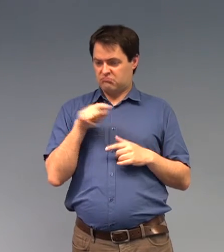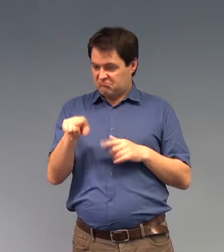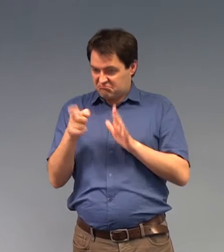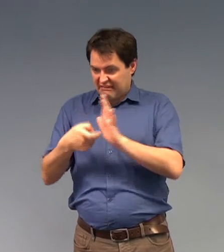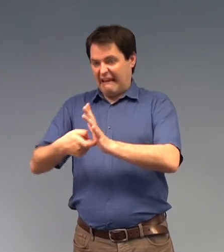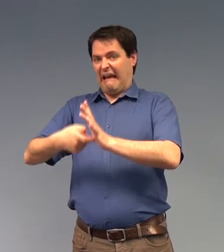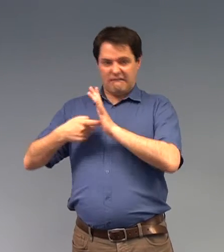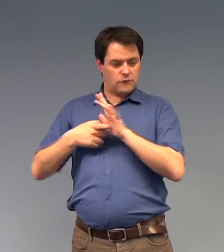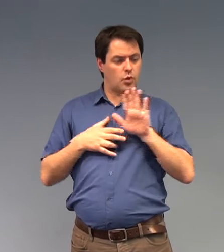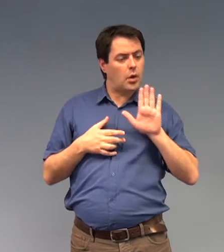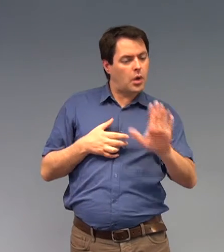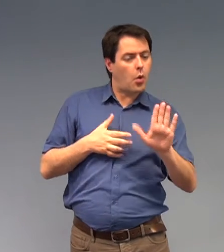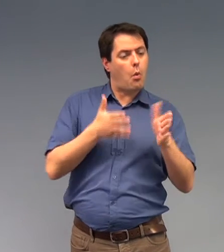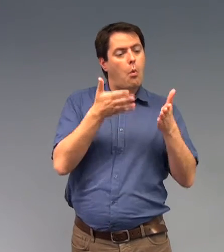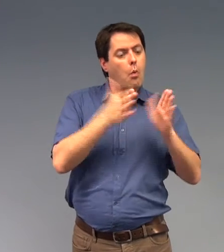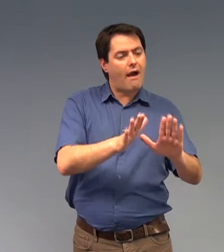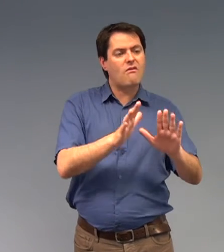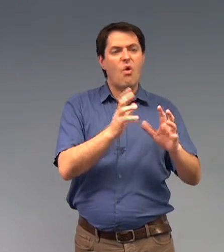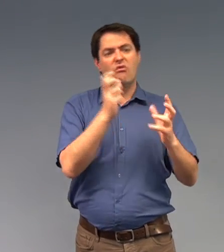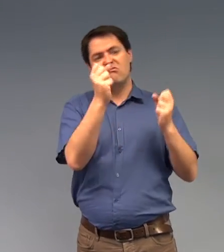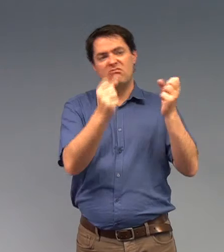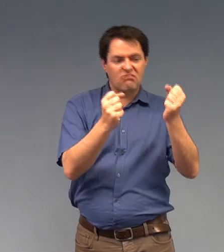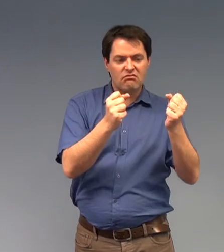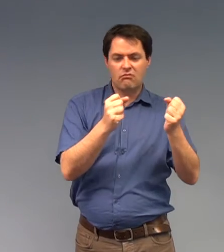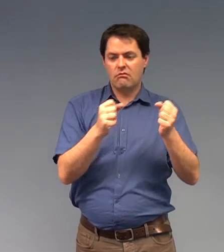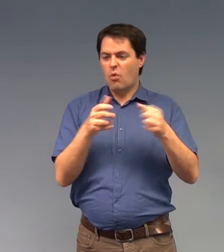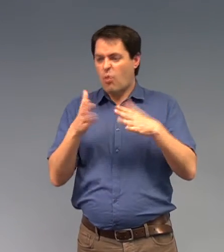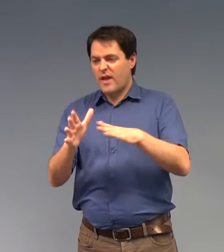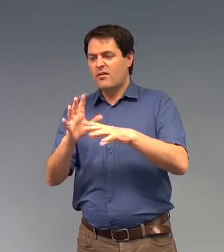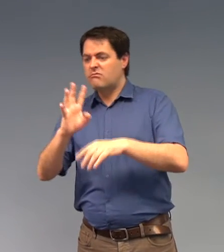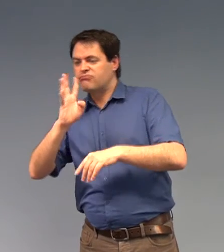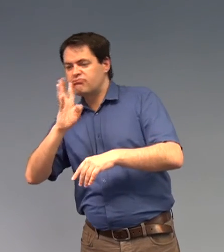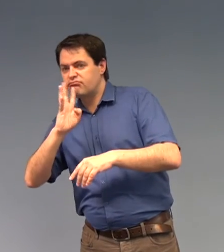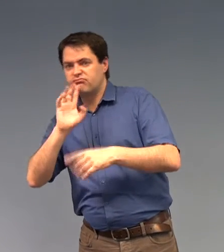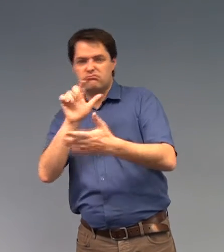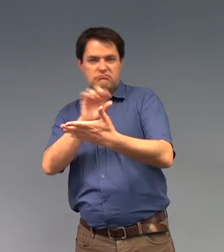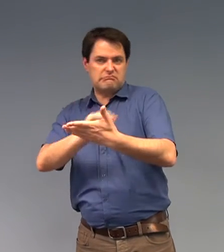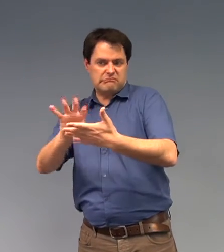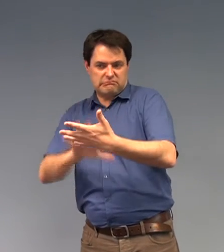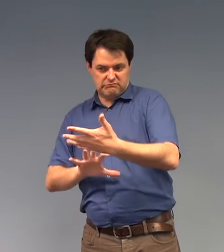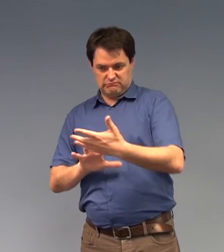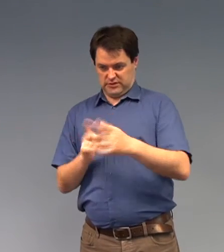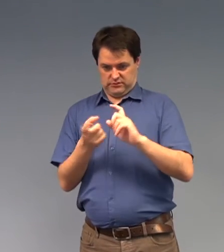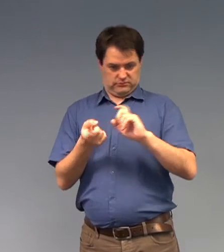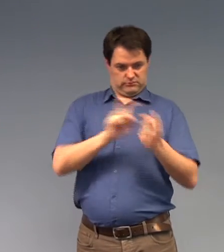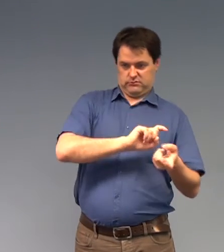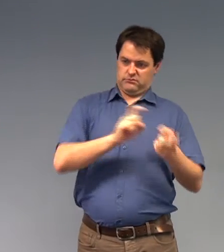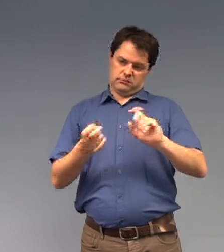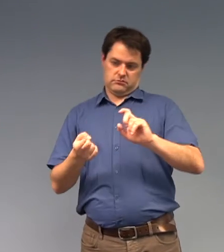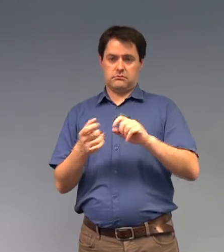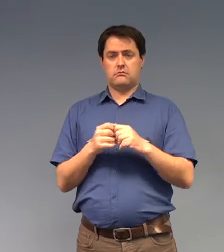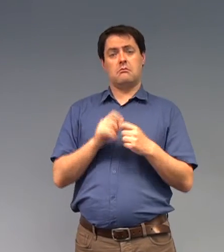You have to render one language in a very specific way in the other language because